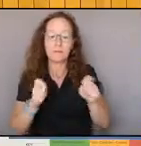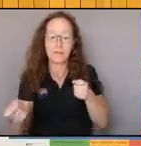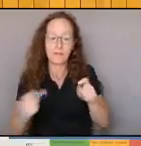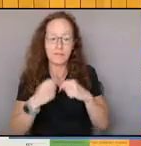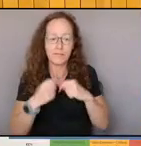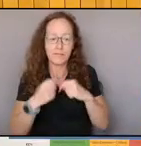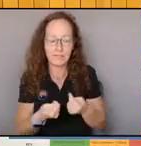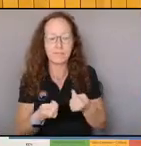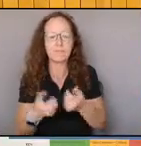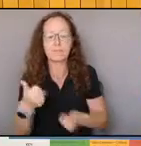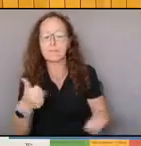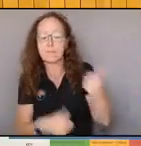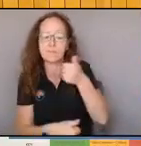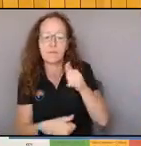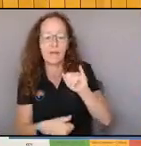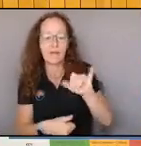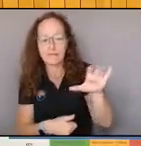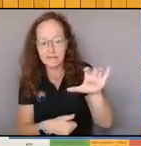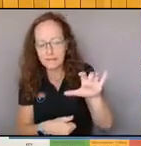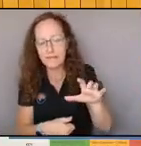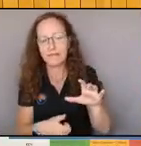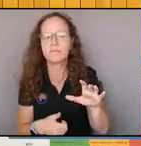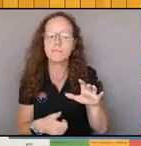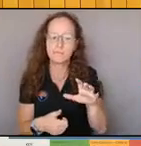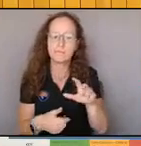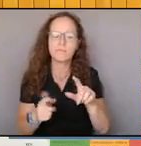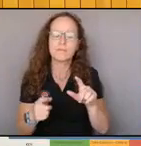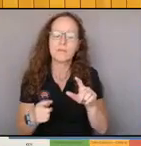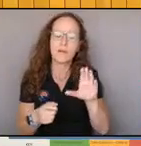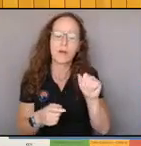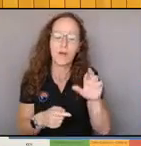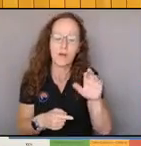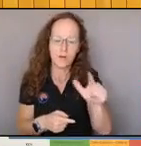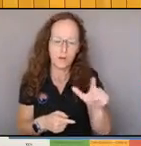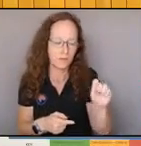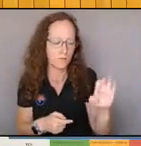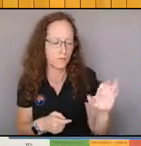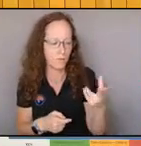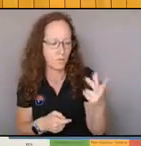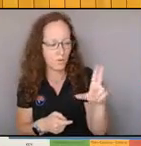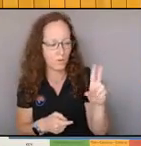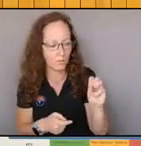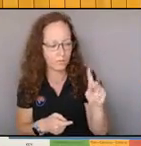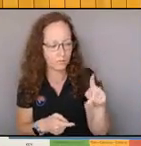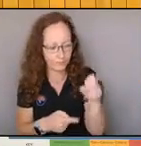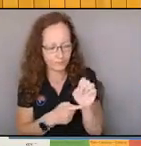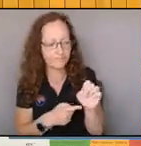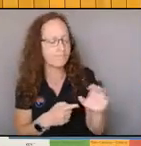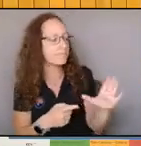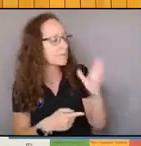GOOD EVENING, CARL SCHWOPE, IC WITH TEAM 1.